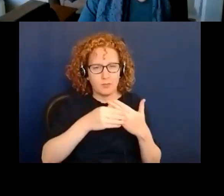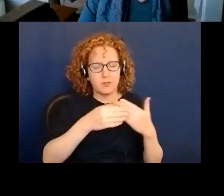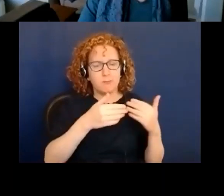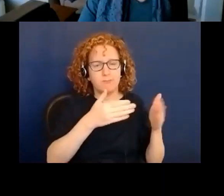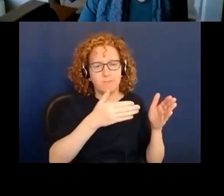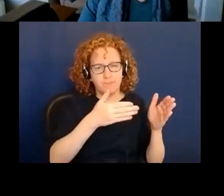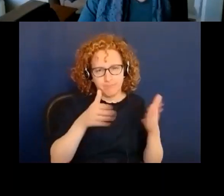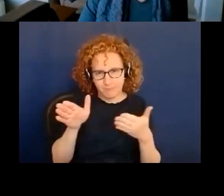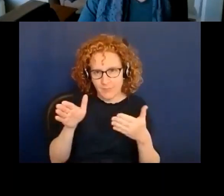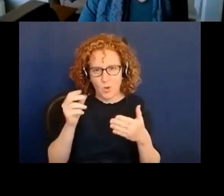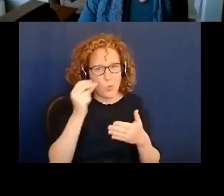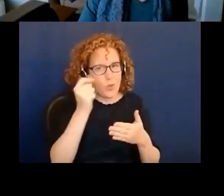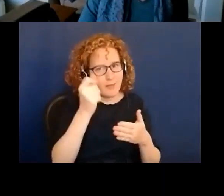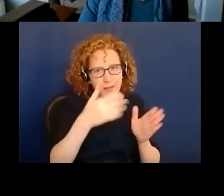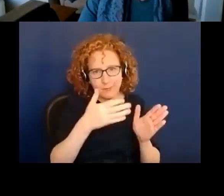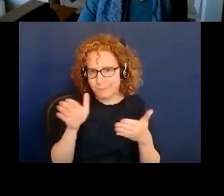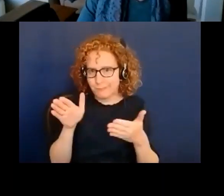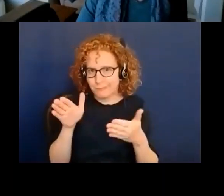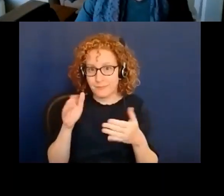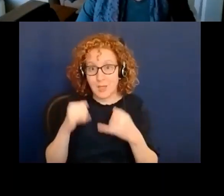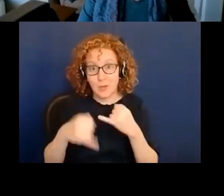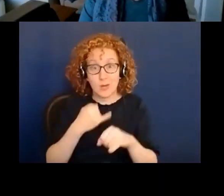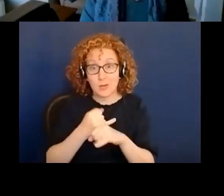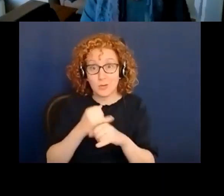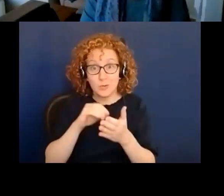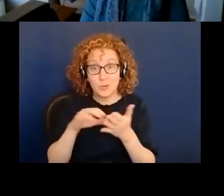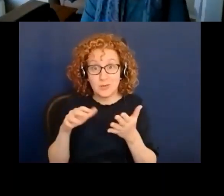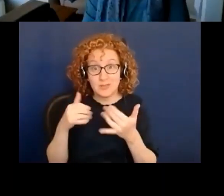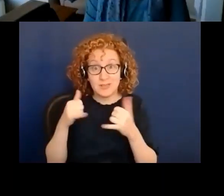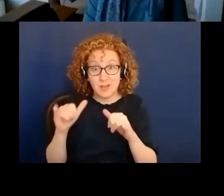quickly when they found out that the international students may still have problems getting visas